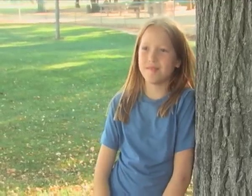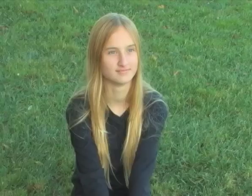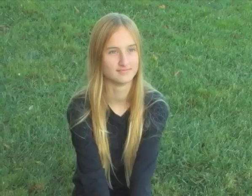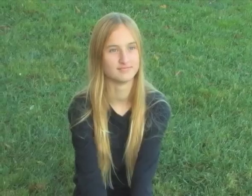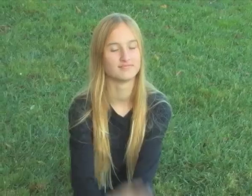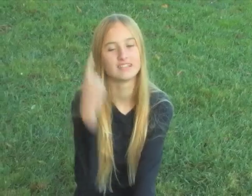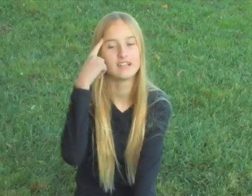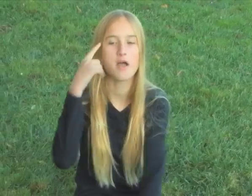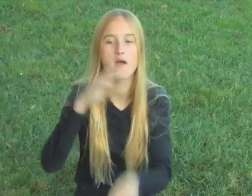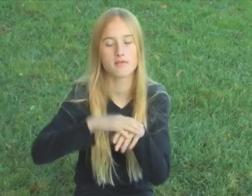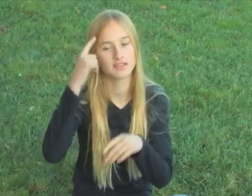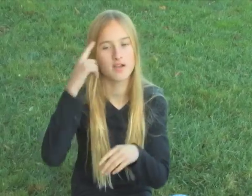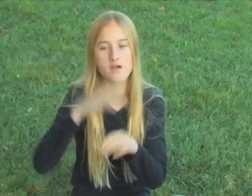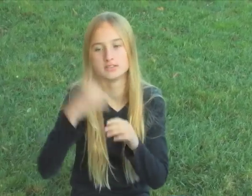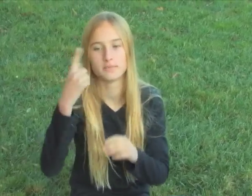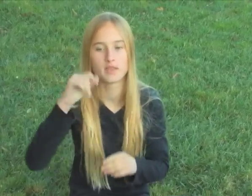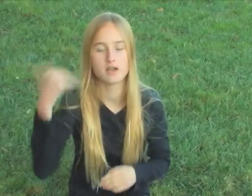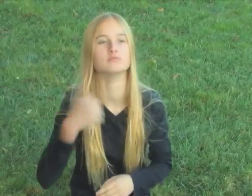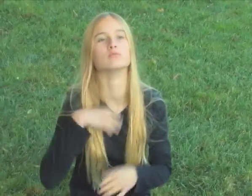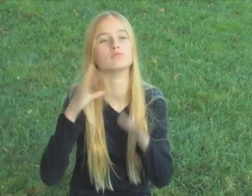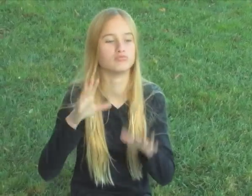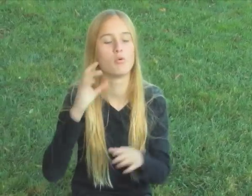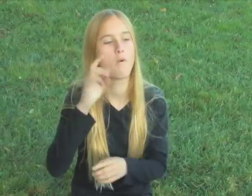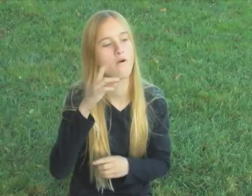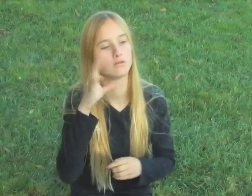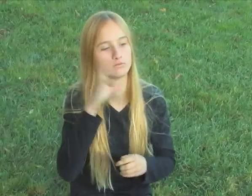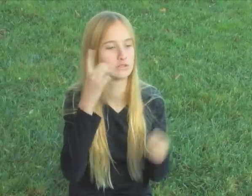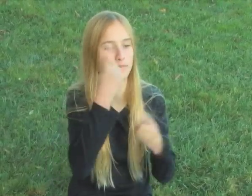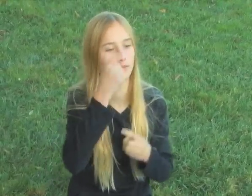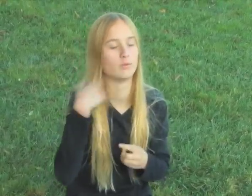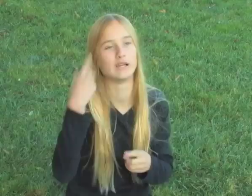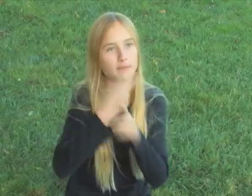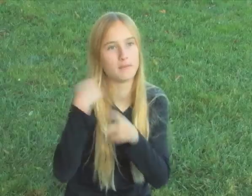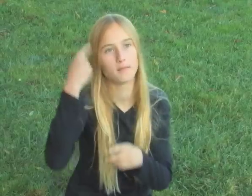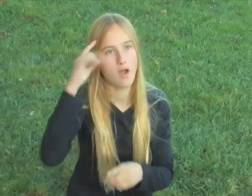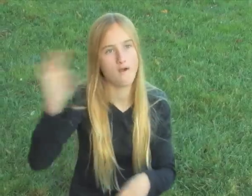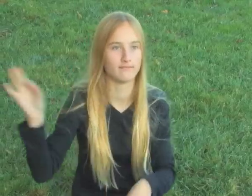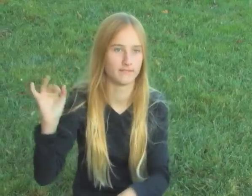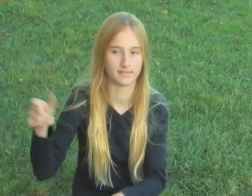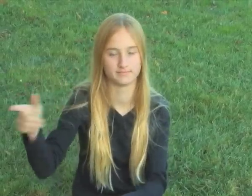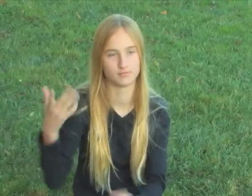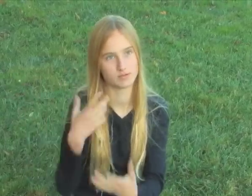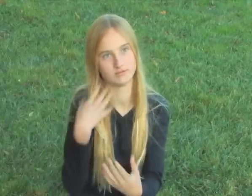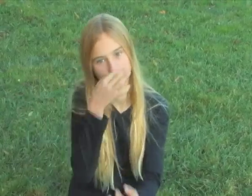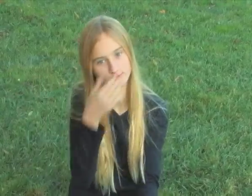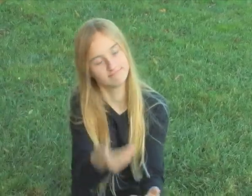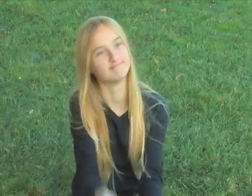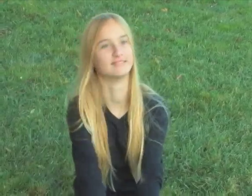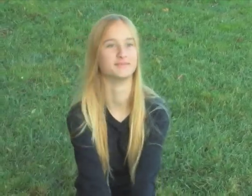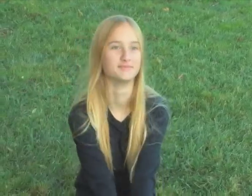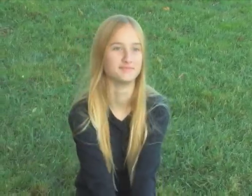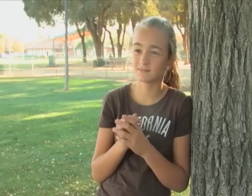I KEEP MY MIND ON SOMETHING ELSE. I CALM DOWN OR THINK OF SOMETHING THAT GETS MY MIND OFF OF IT.